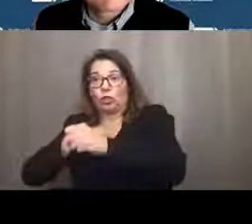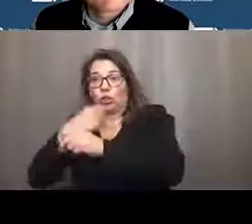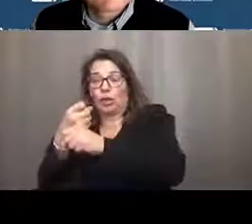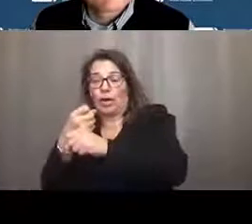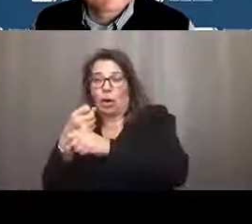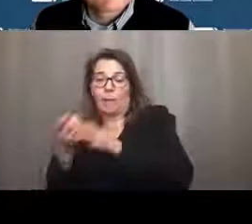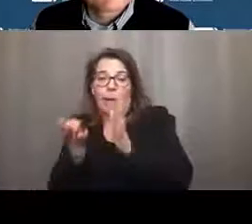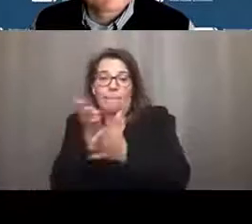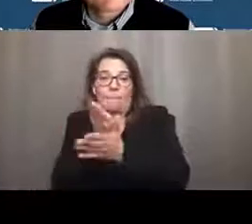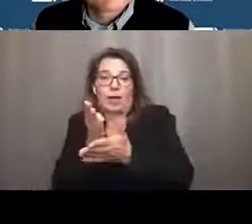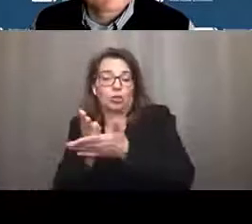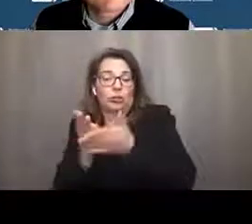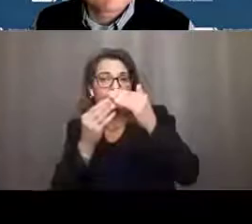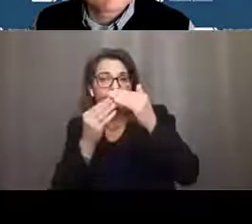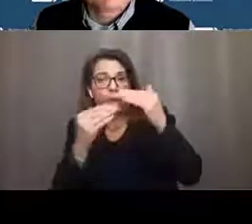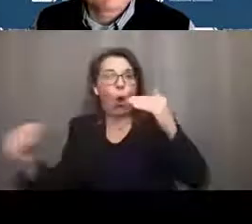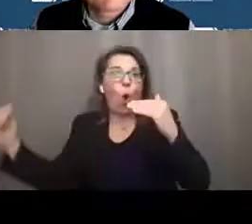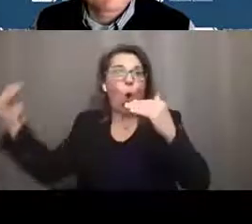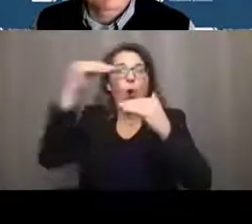to over $500,000 in the third year.